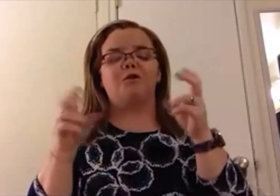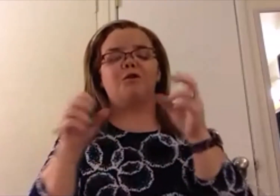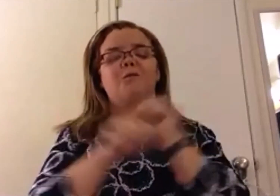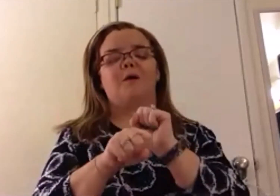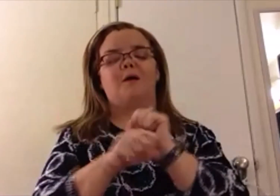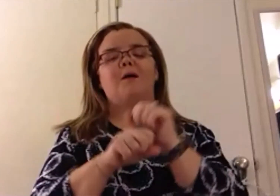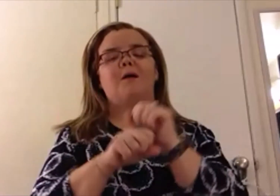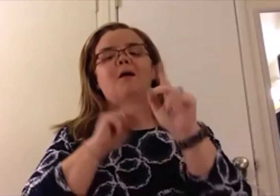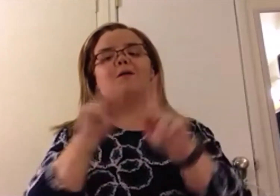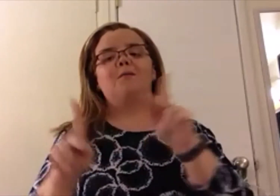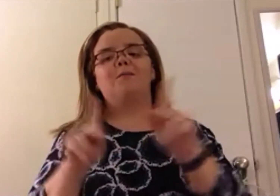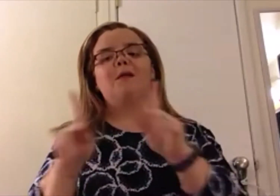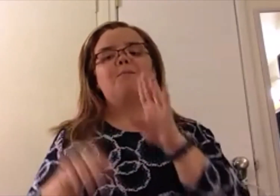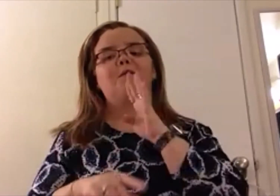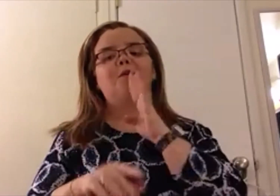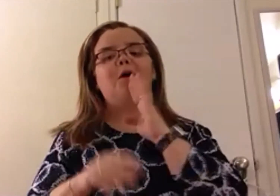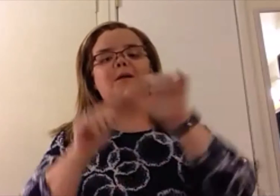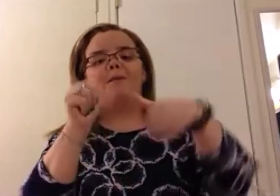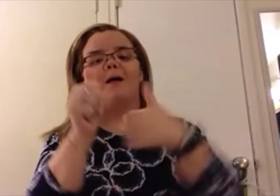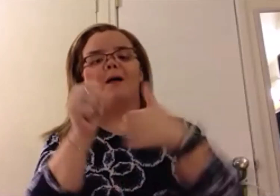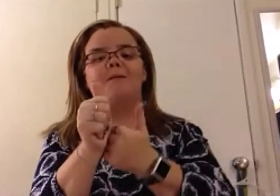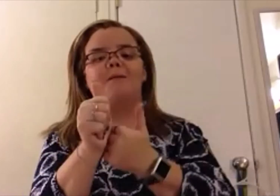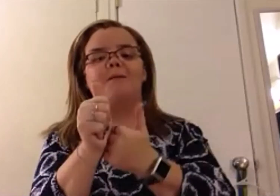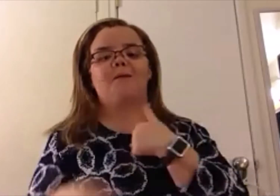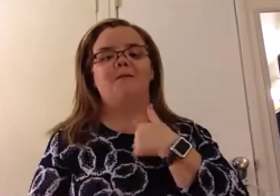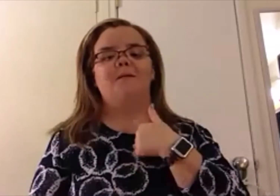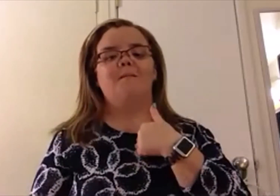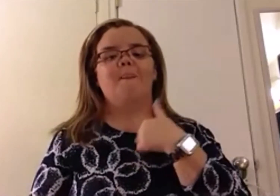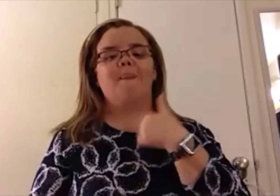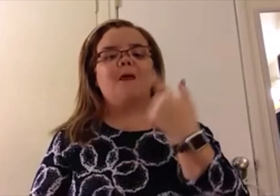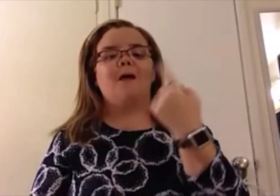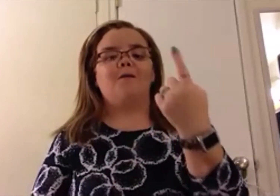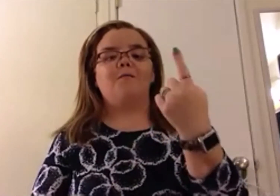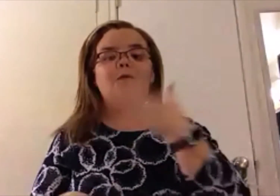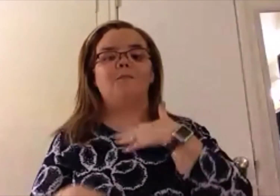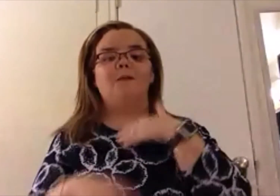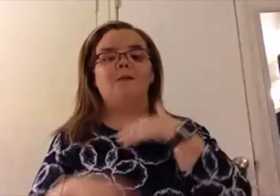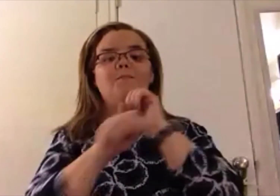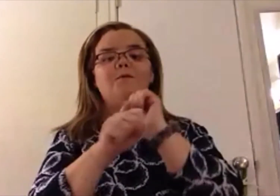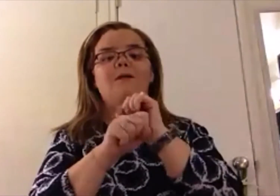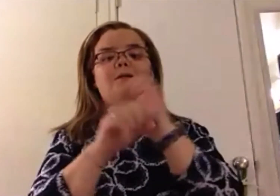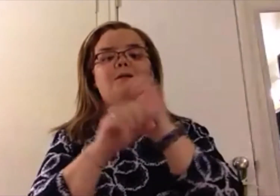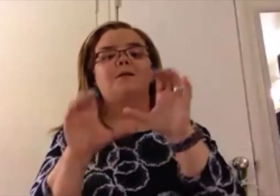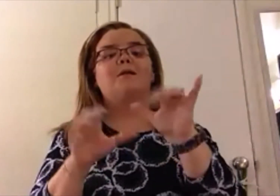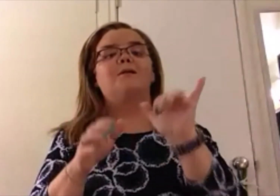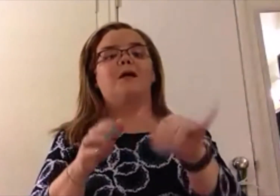work is when people are talking behind me i have one of my employees that does that